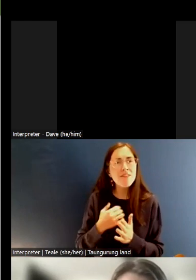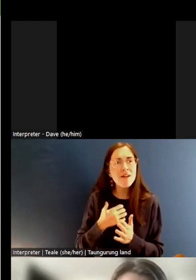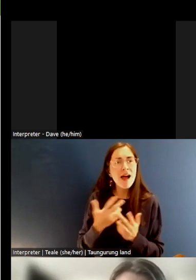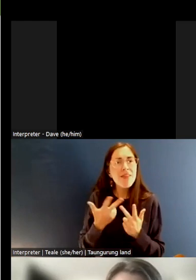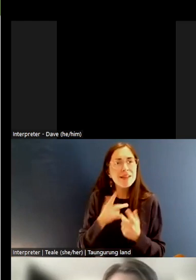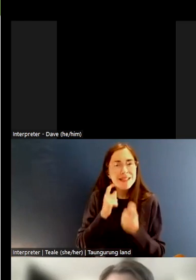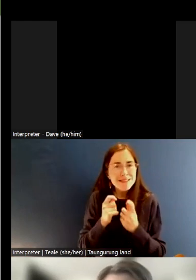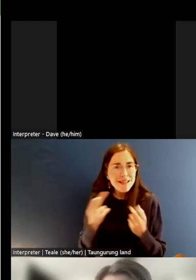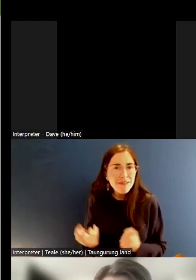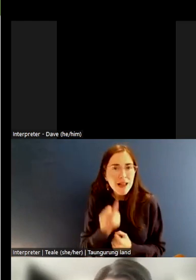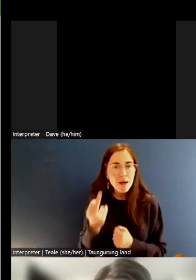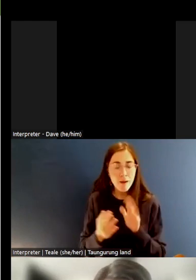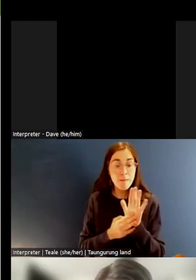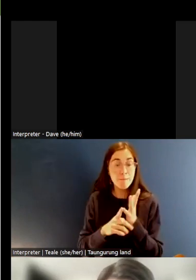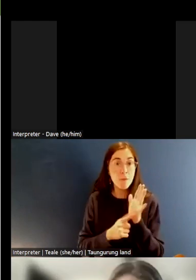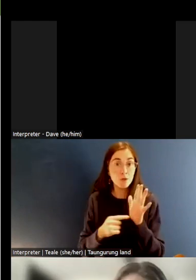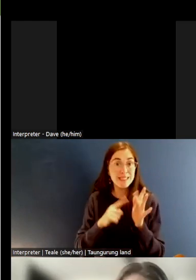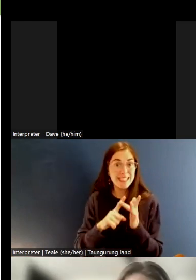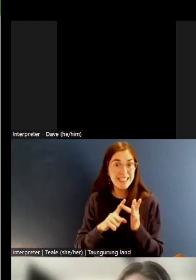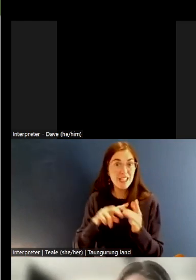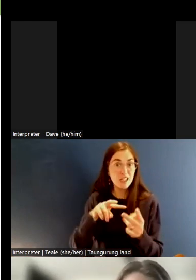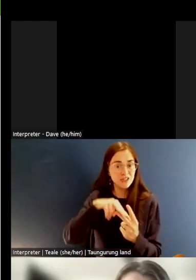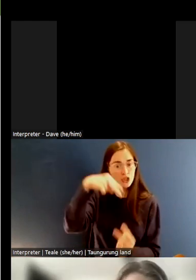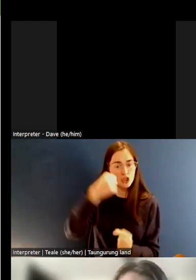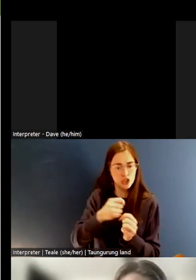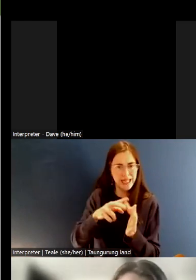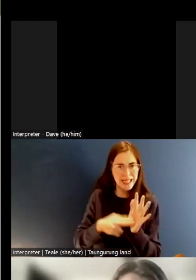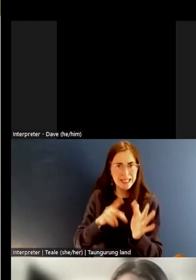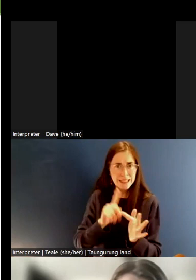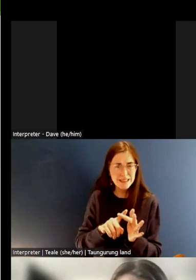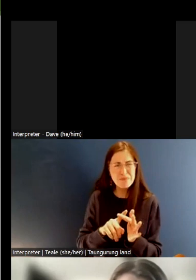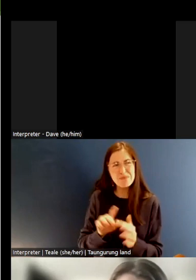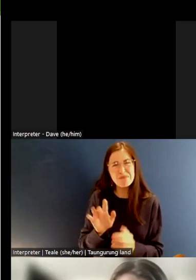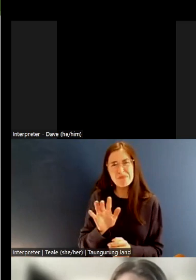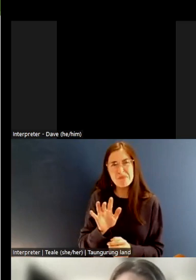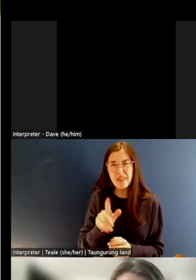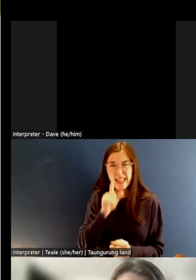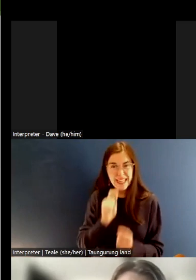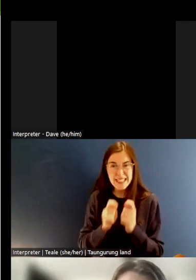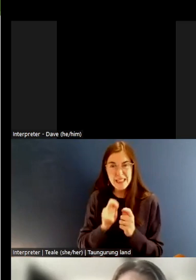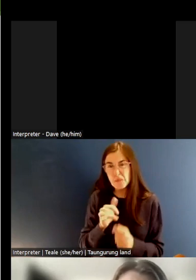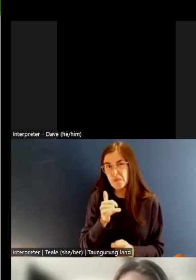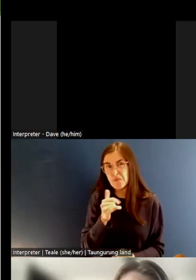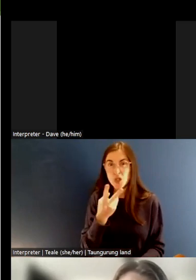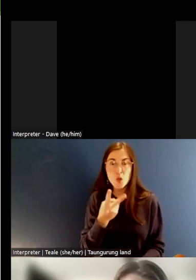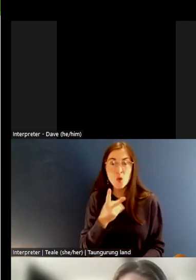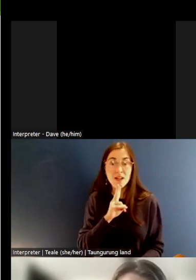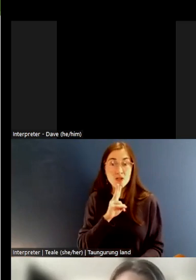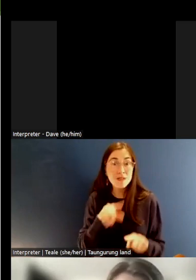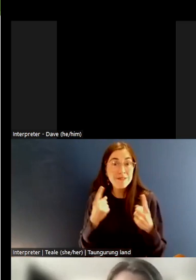where they can, all at once, test. It's often around 200 genes for hearing loss.